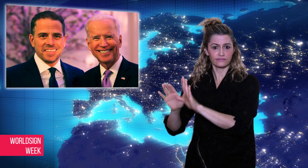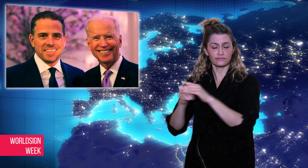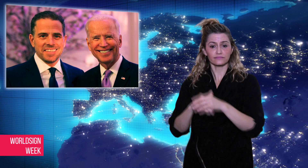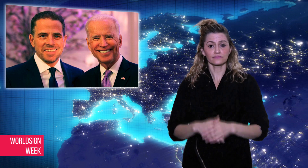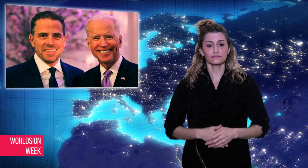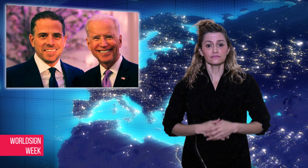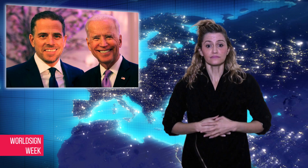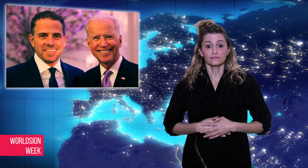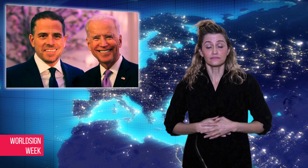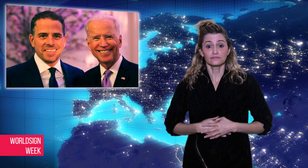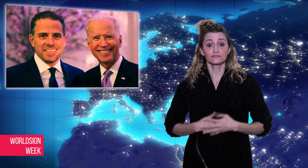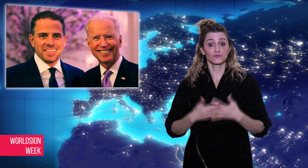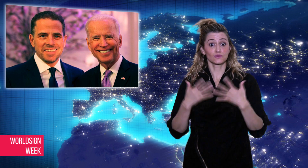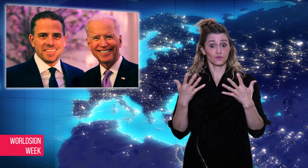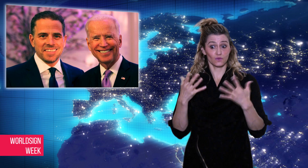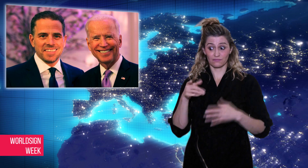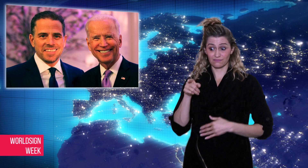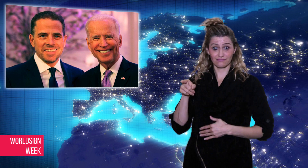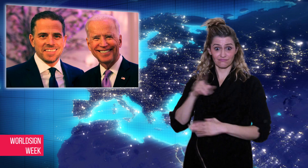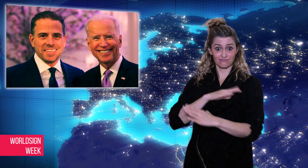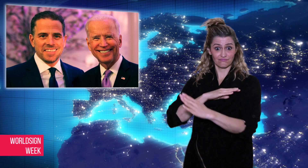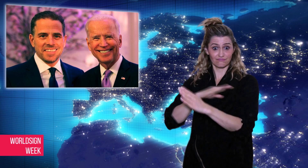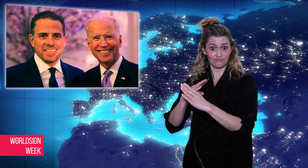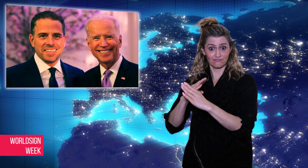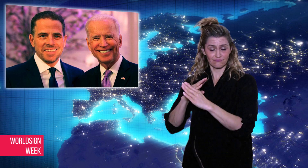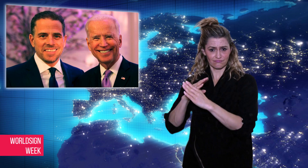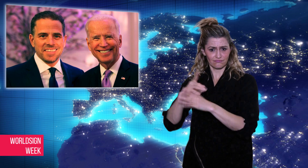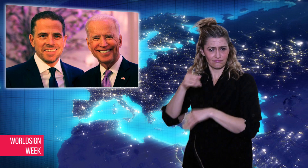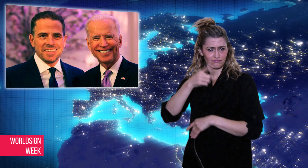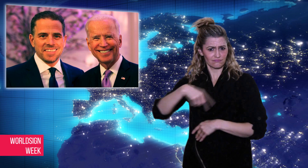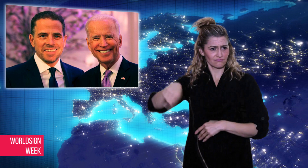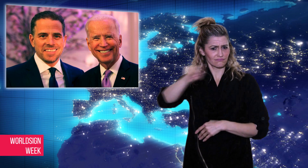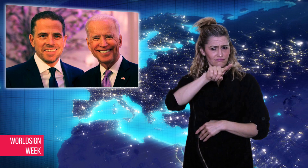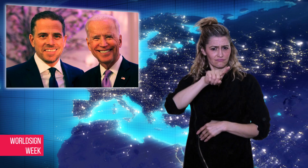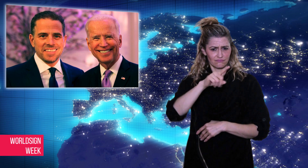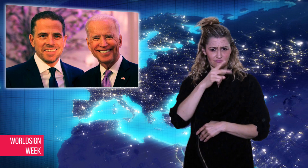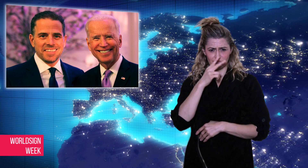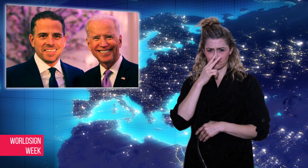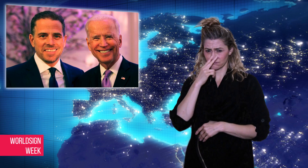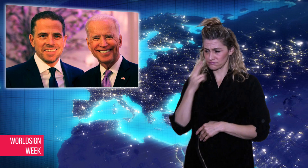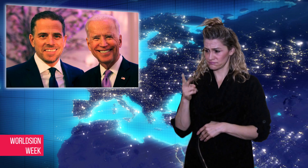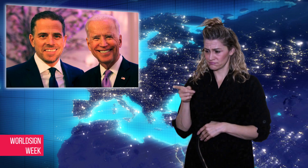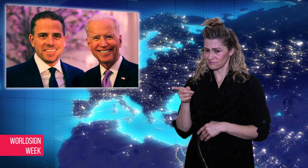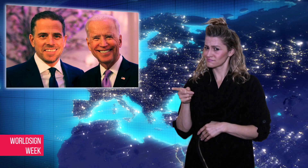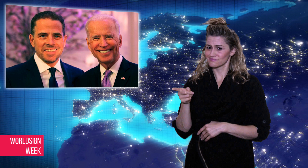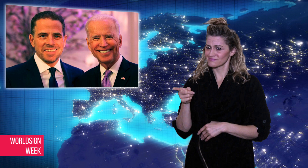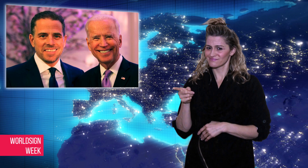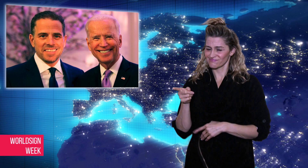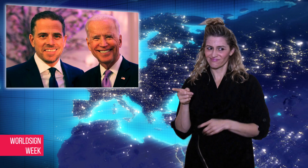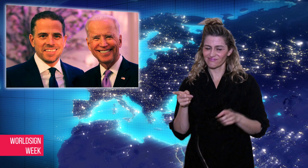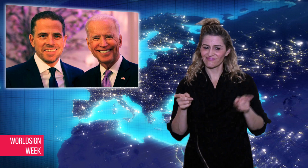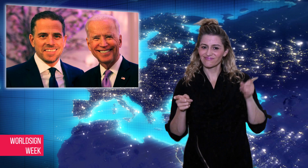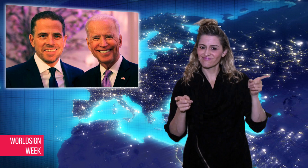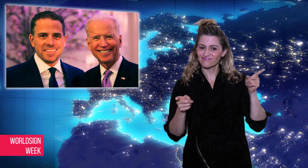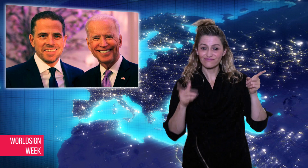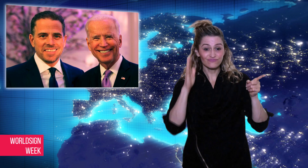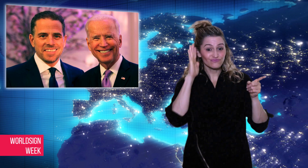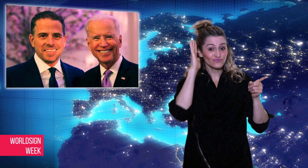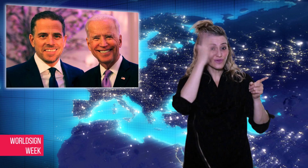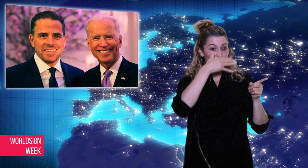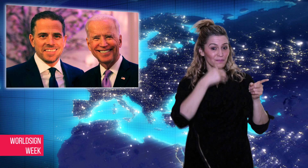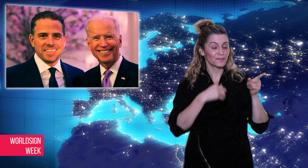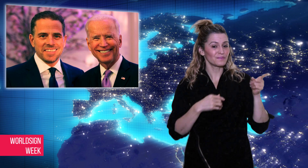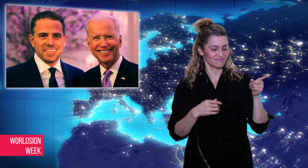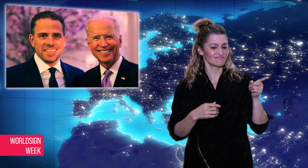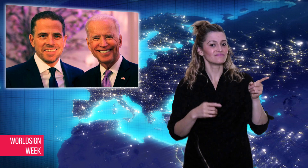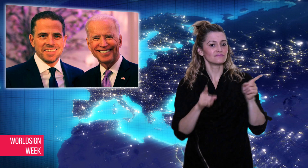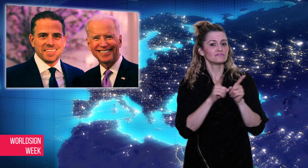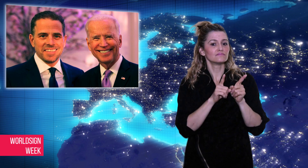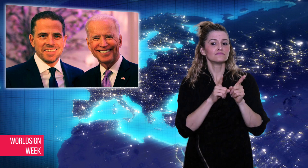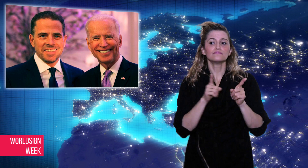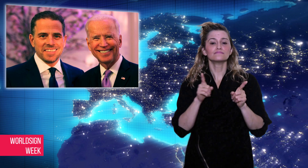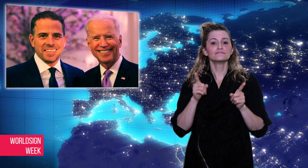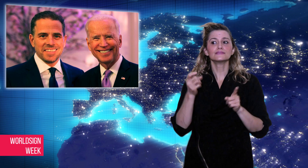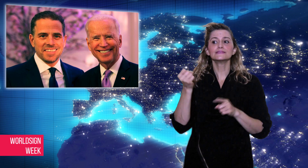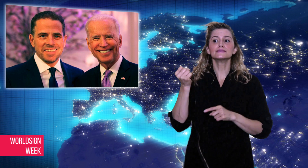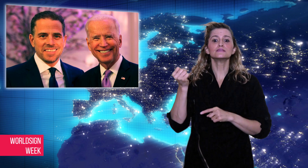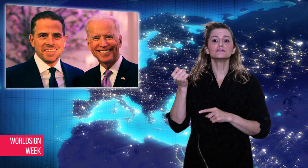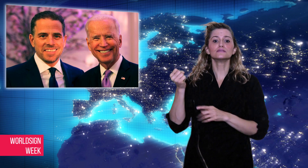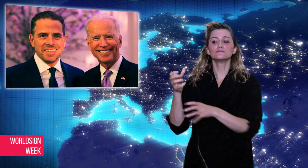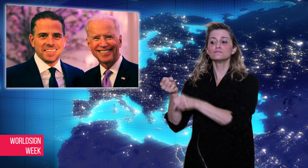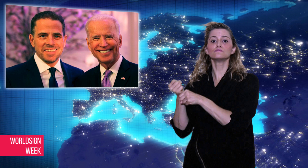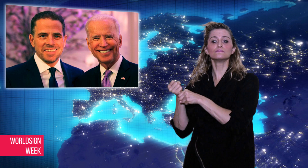This prompted speculation that Trump was holding up